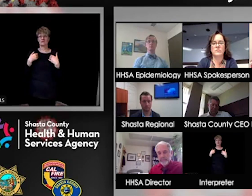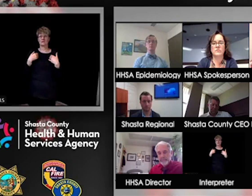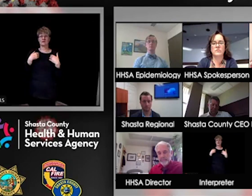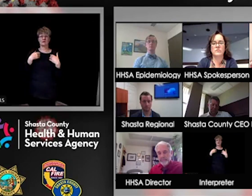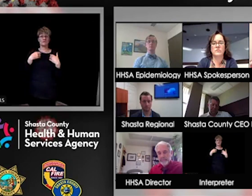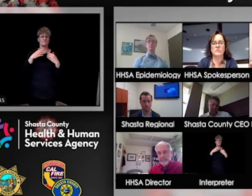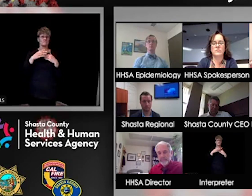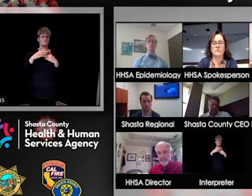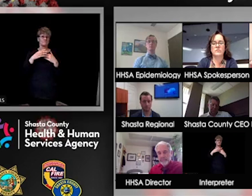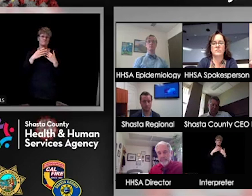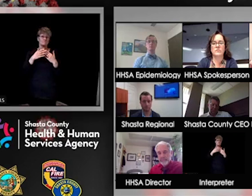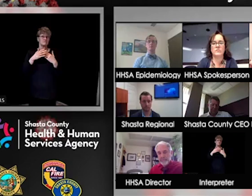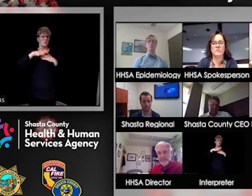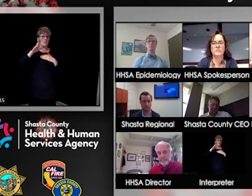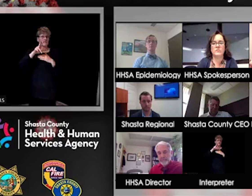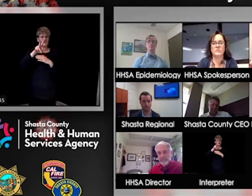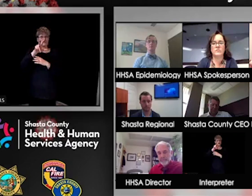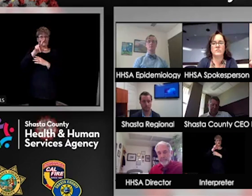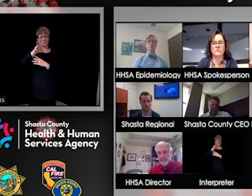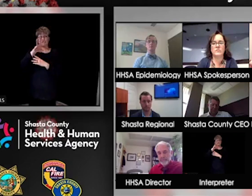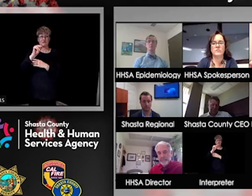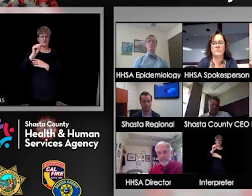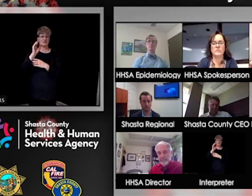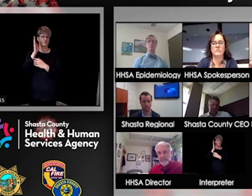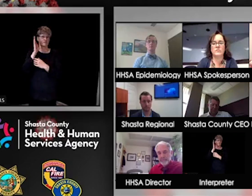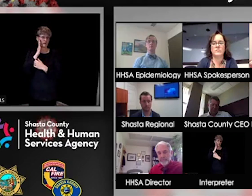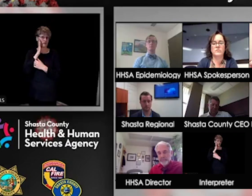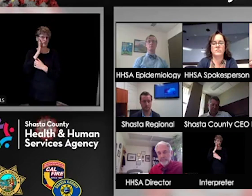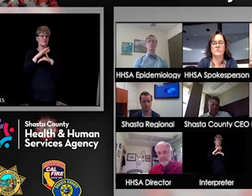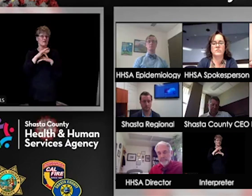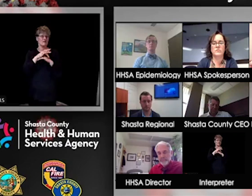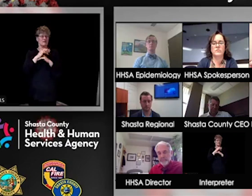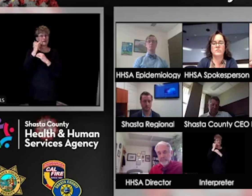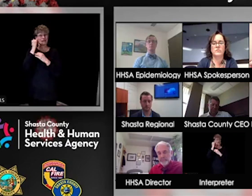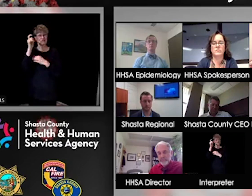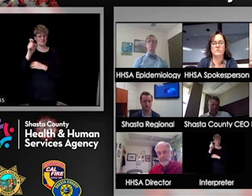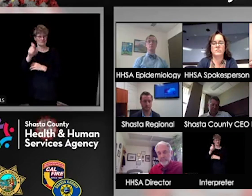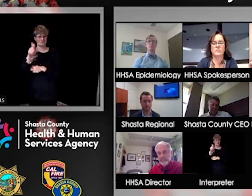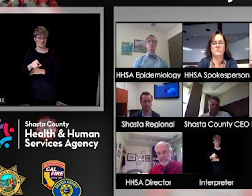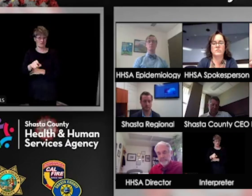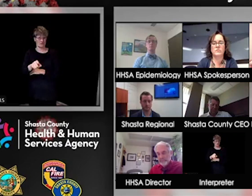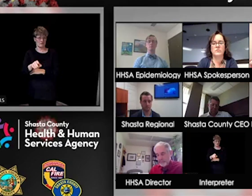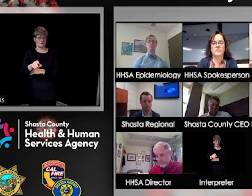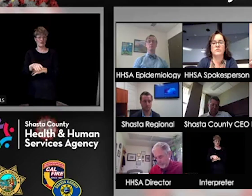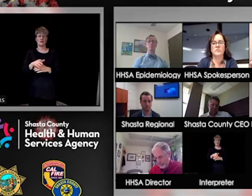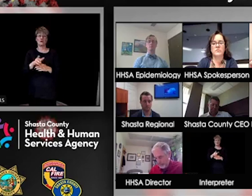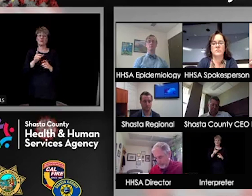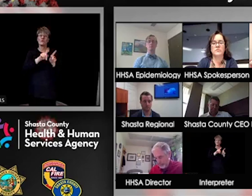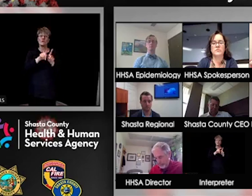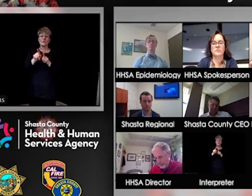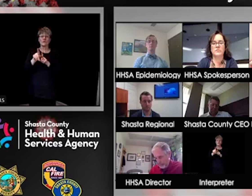that looks very awkward so what's nice is the Field Hospital. So, again, from our standpoint